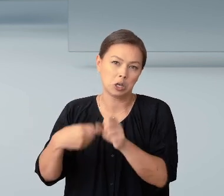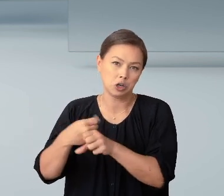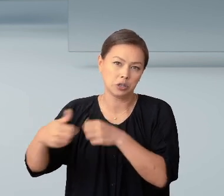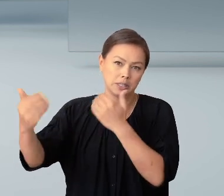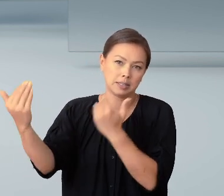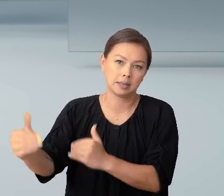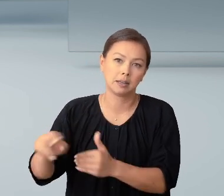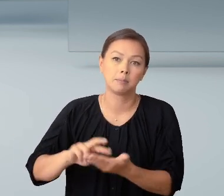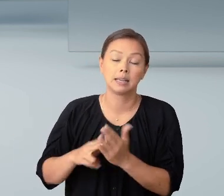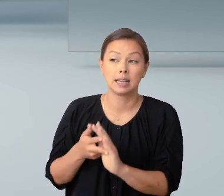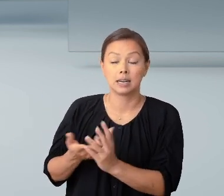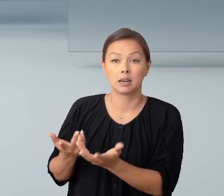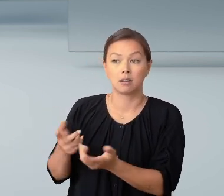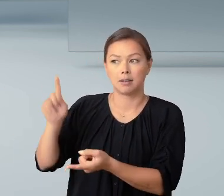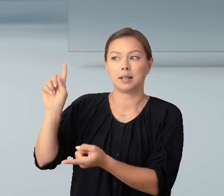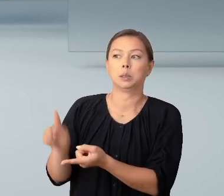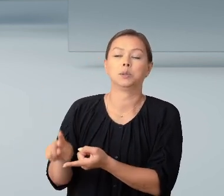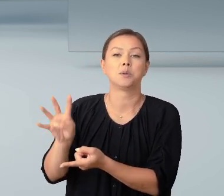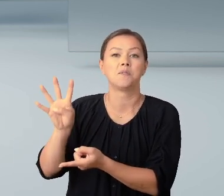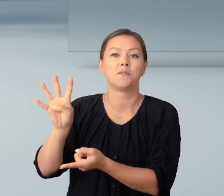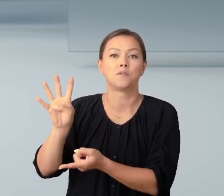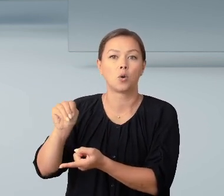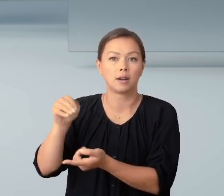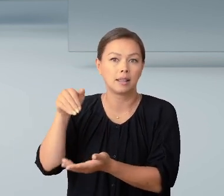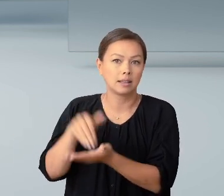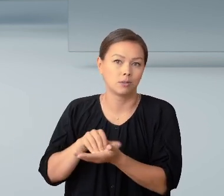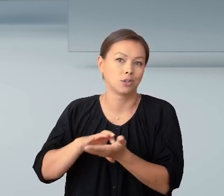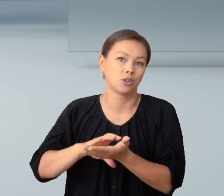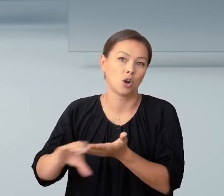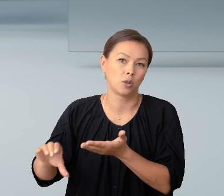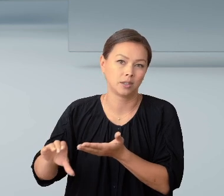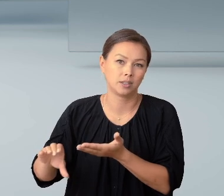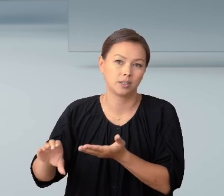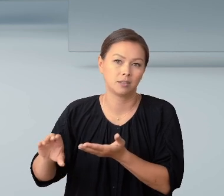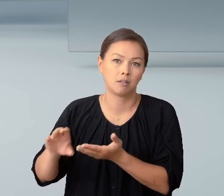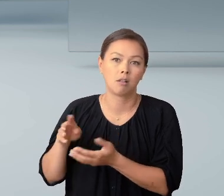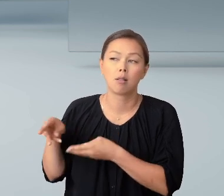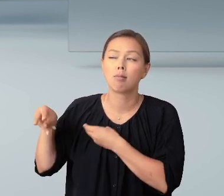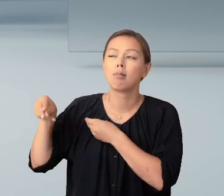of more than $40k in costs pertaining to the previous solutions that